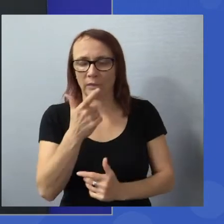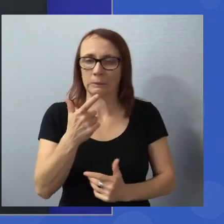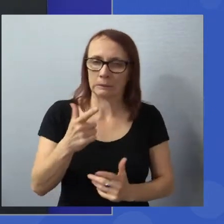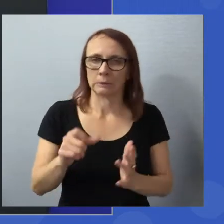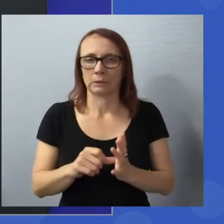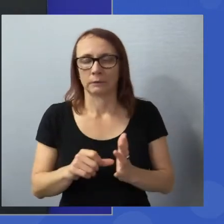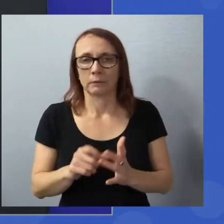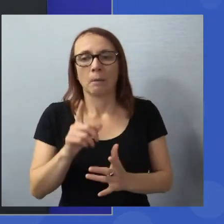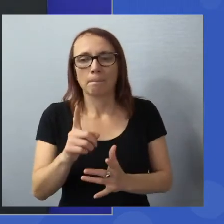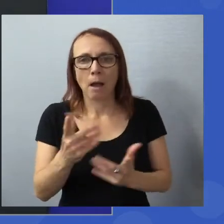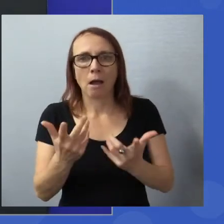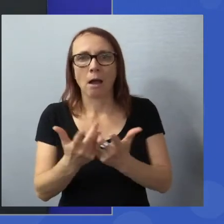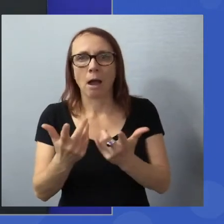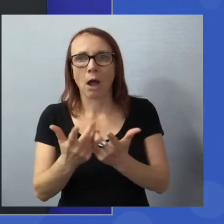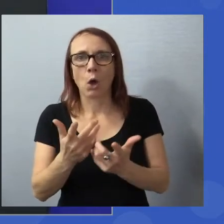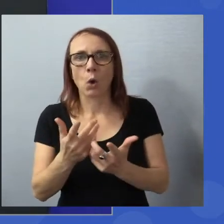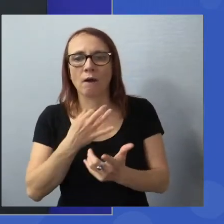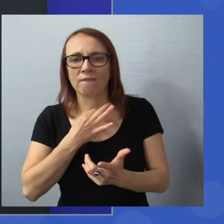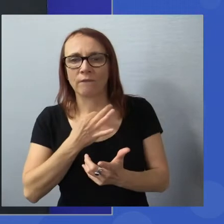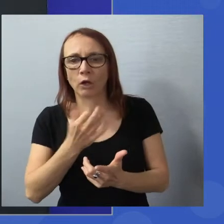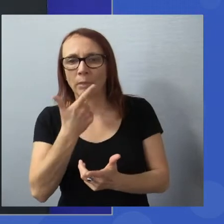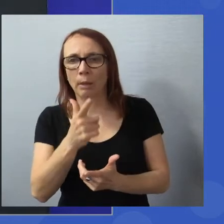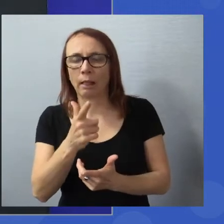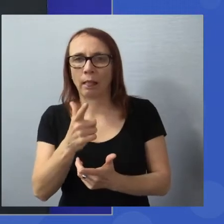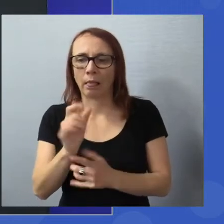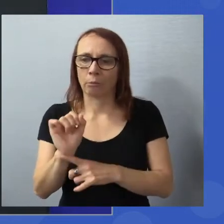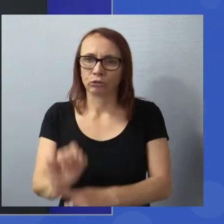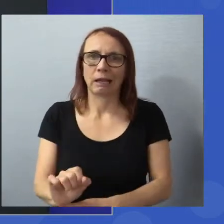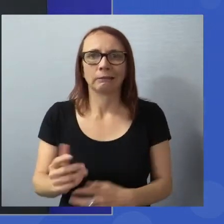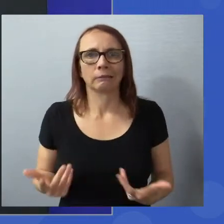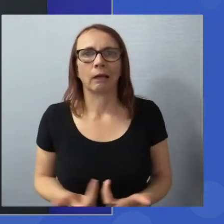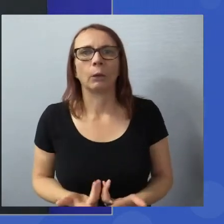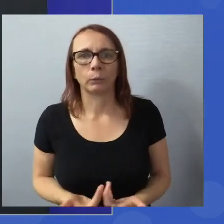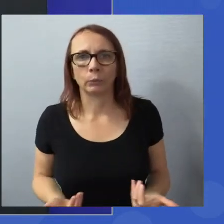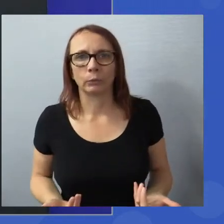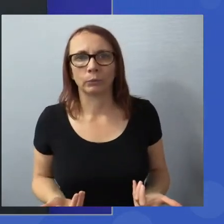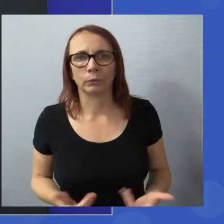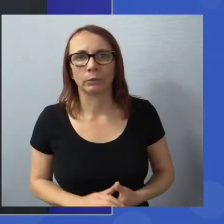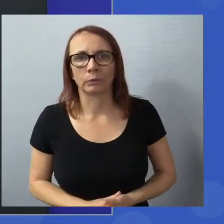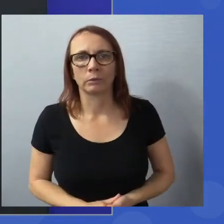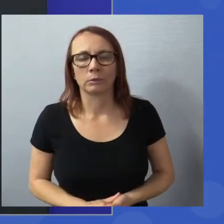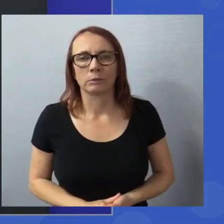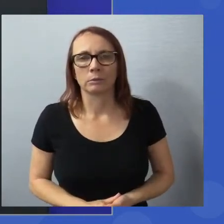pretty oh I just got off I've gone back and again protects vulnerable people and